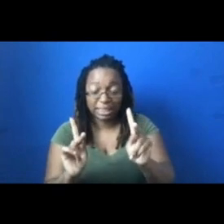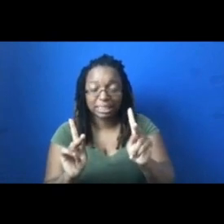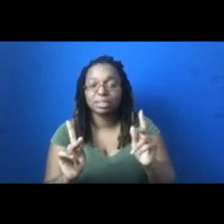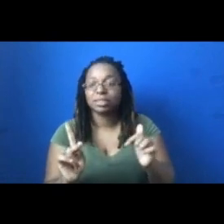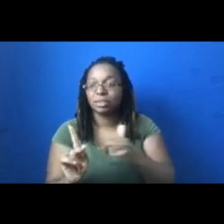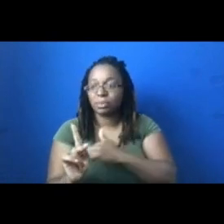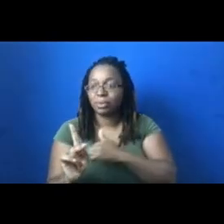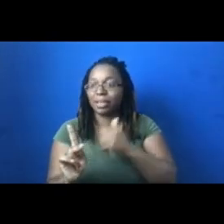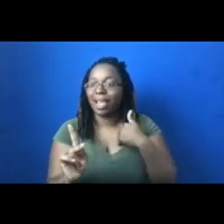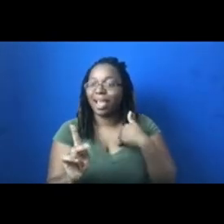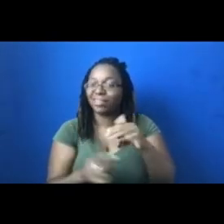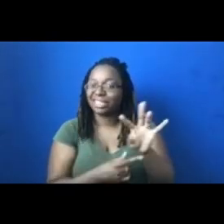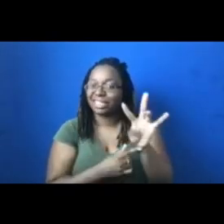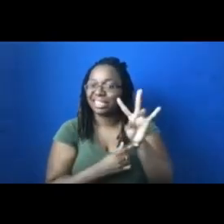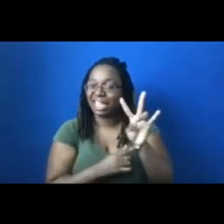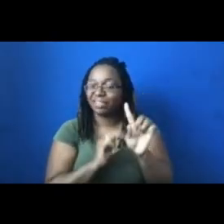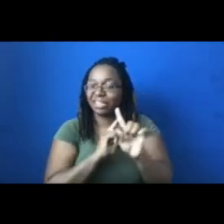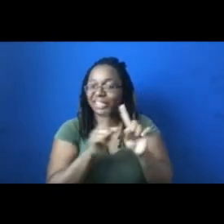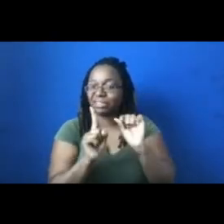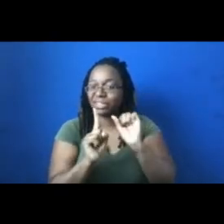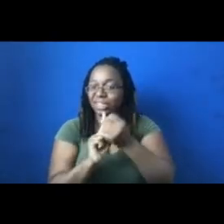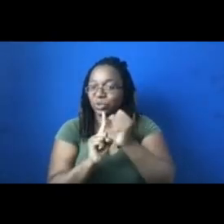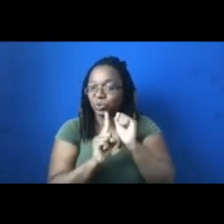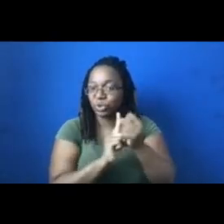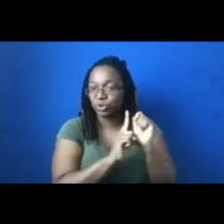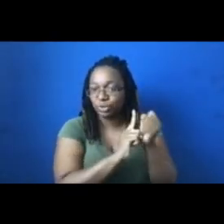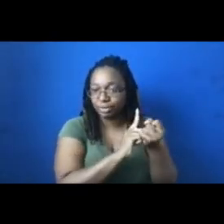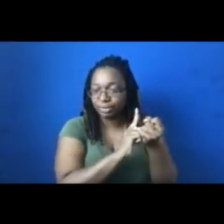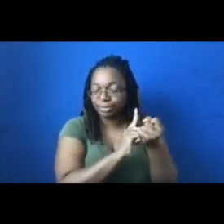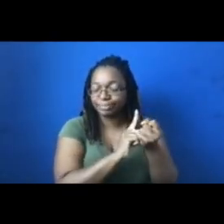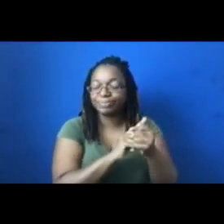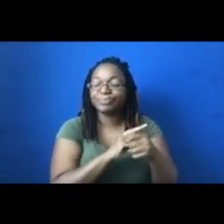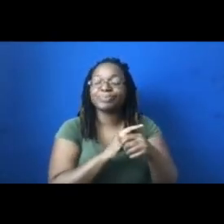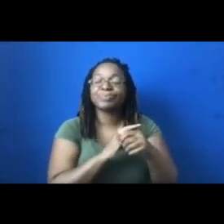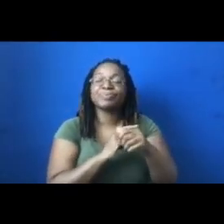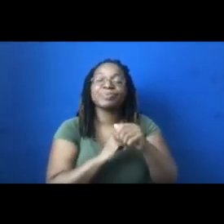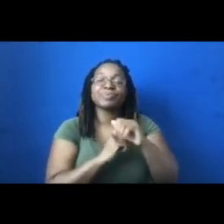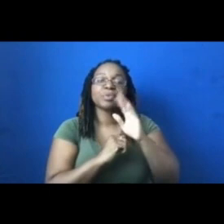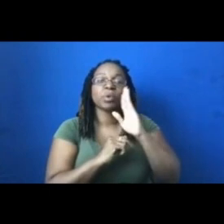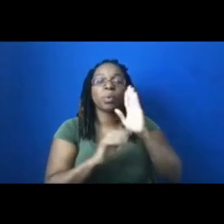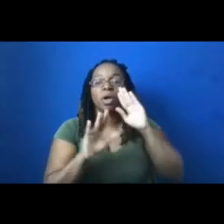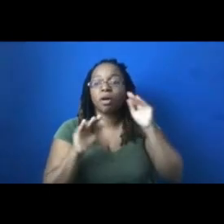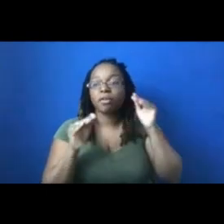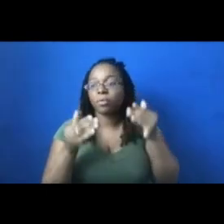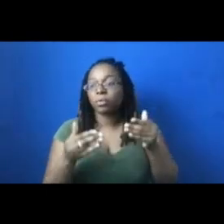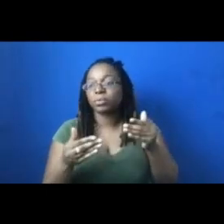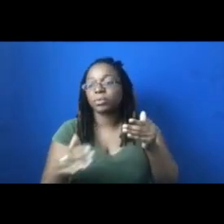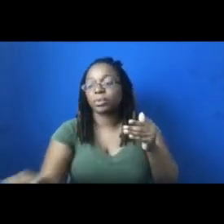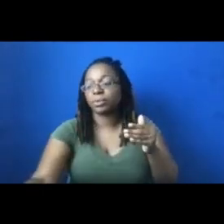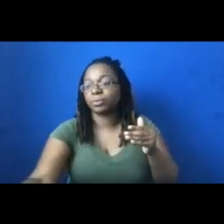seven different scenarios that focus on how climate informed